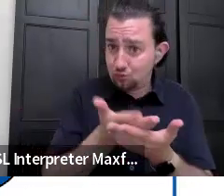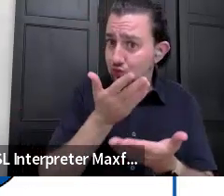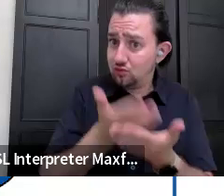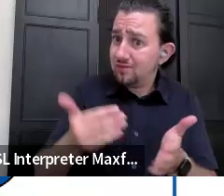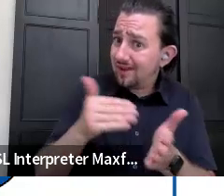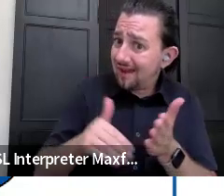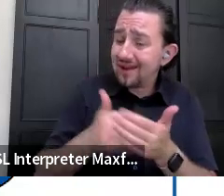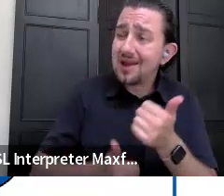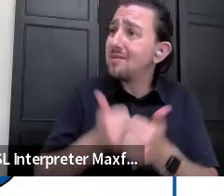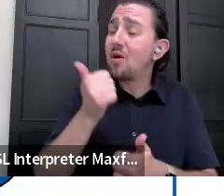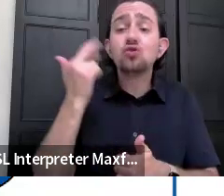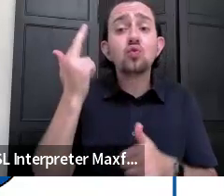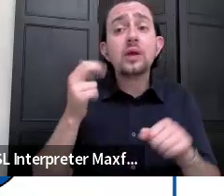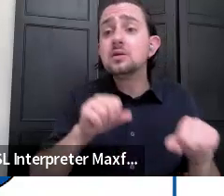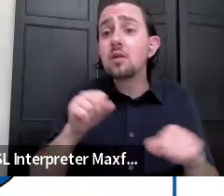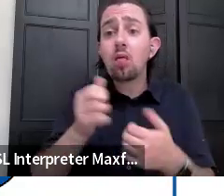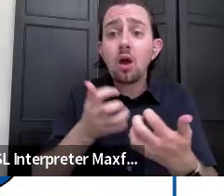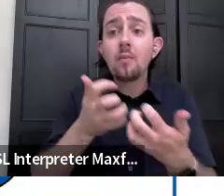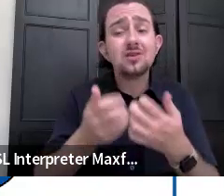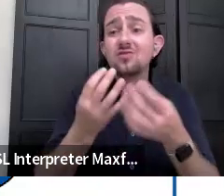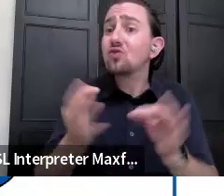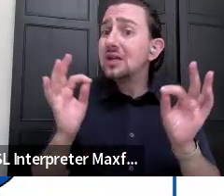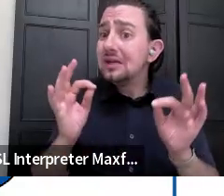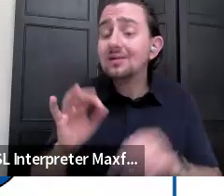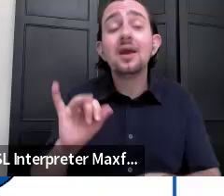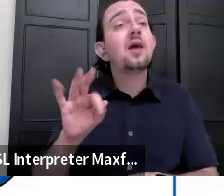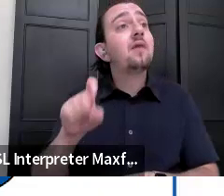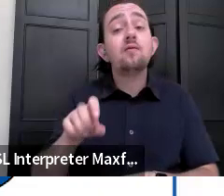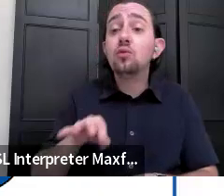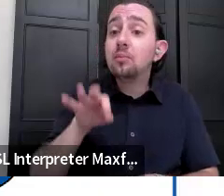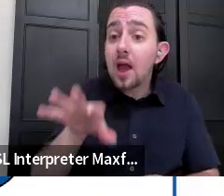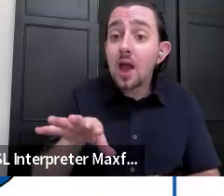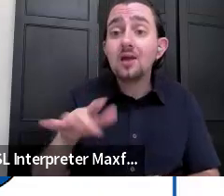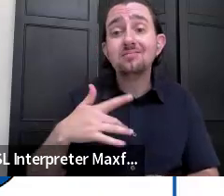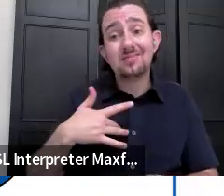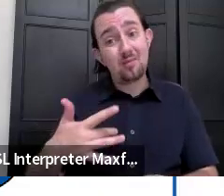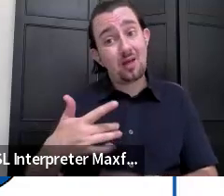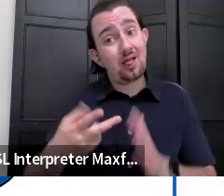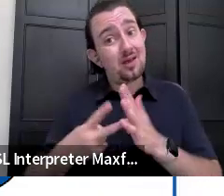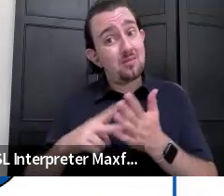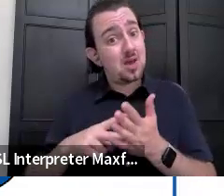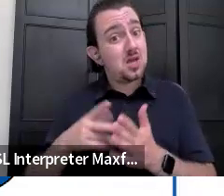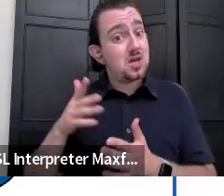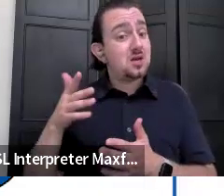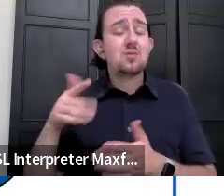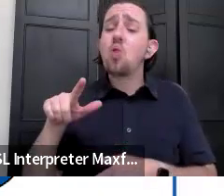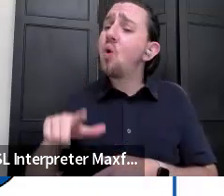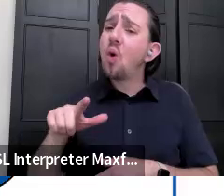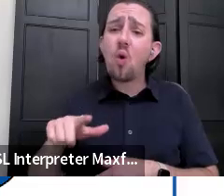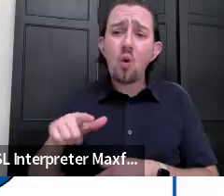And those that do cost something actually get -- are a very low cost.